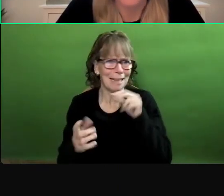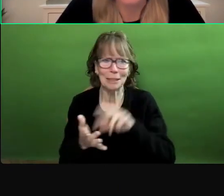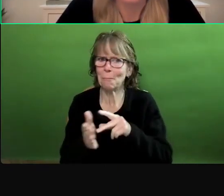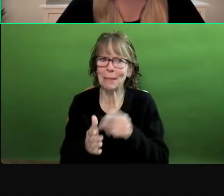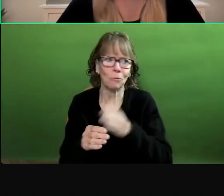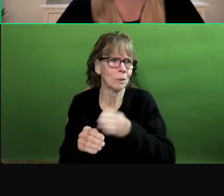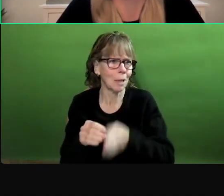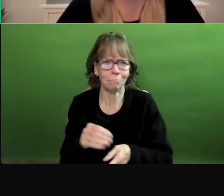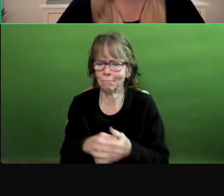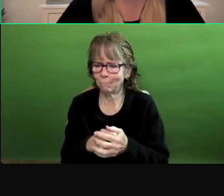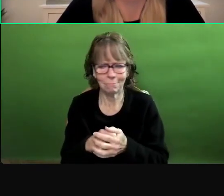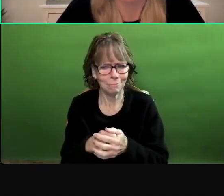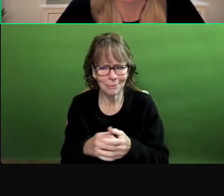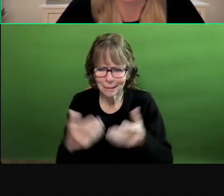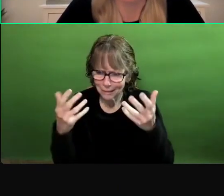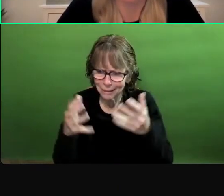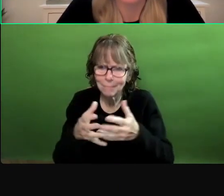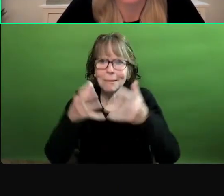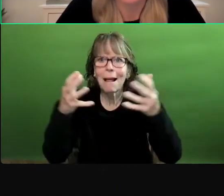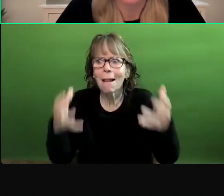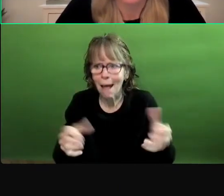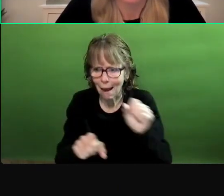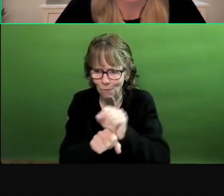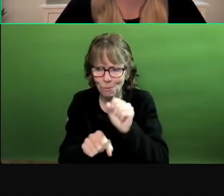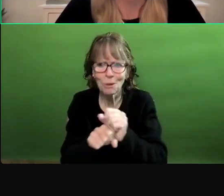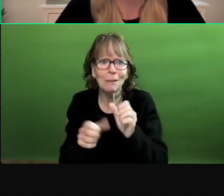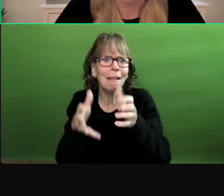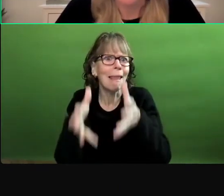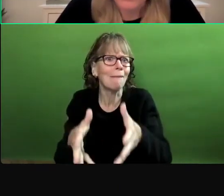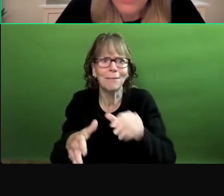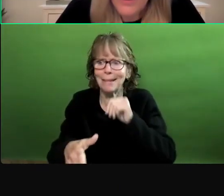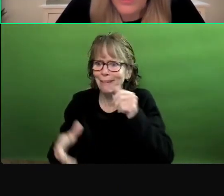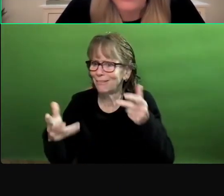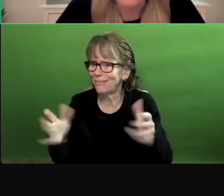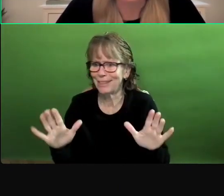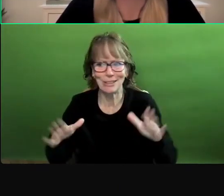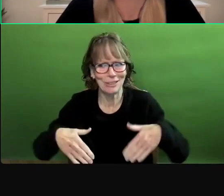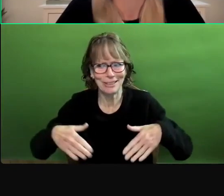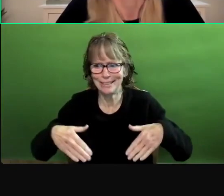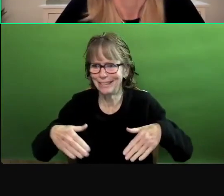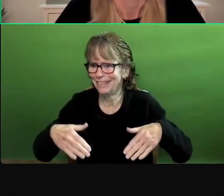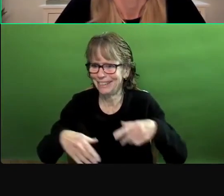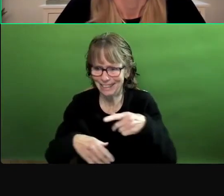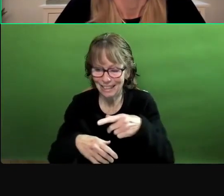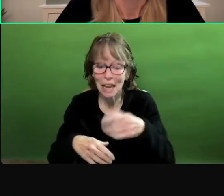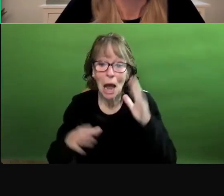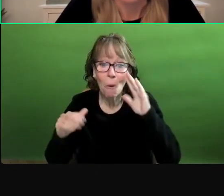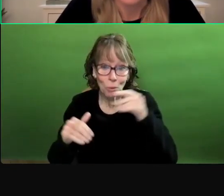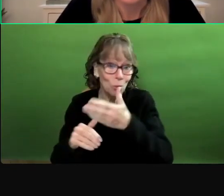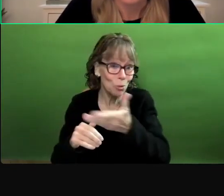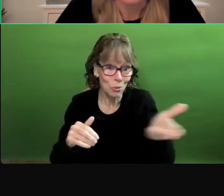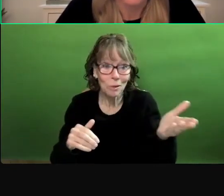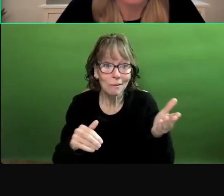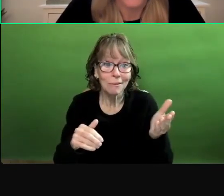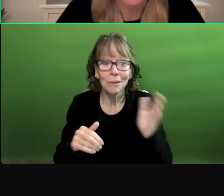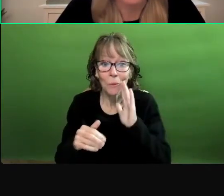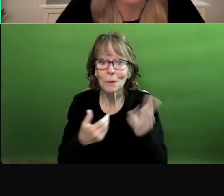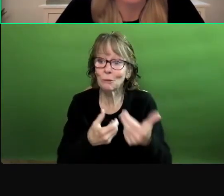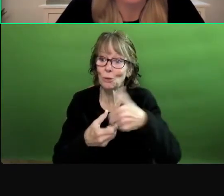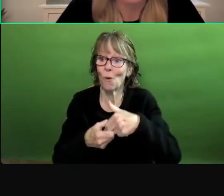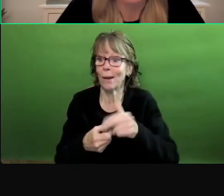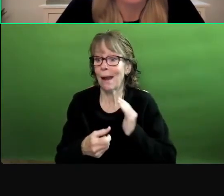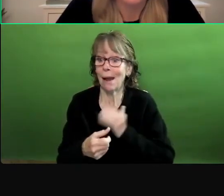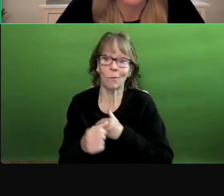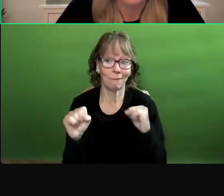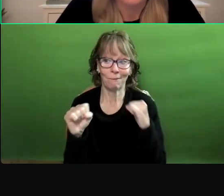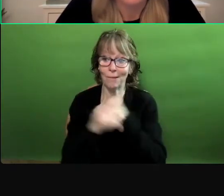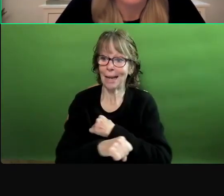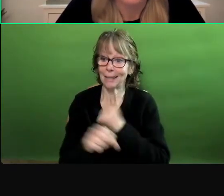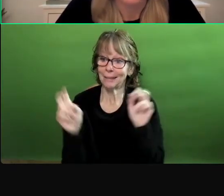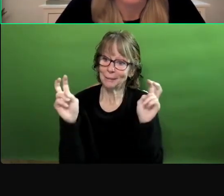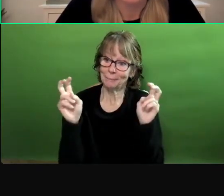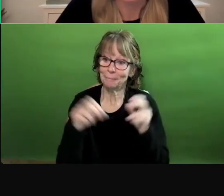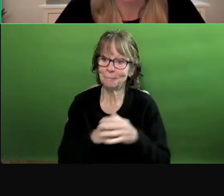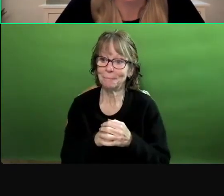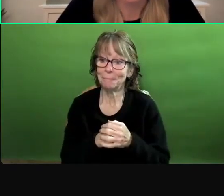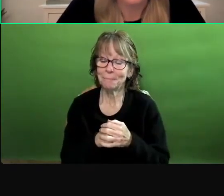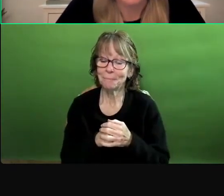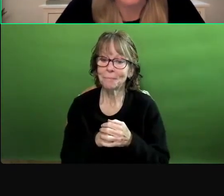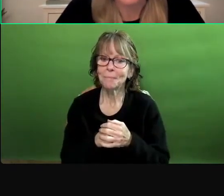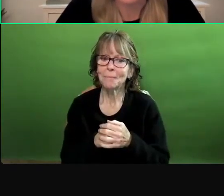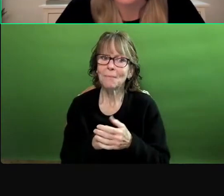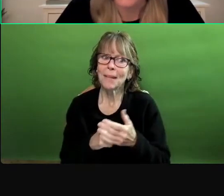lot of work to do. I hope that all of you will join that fight. This is certainly a